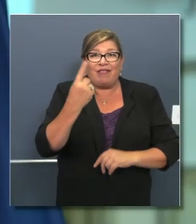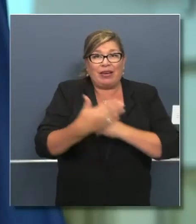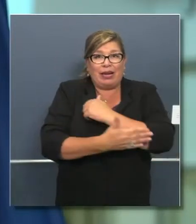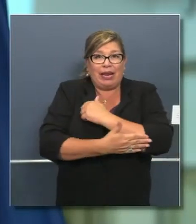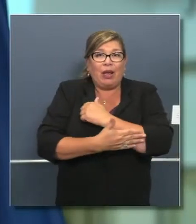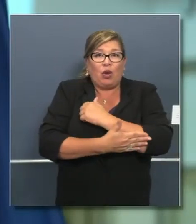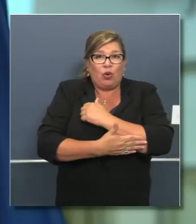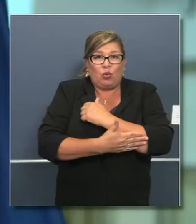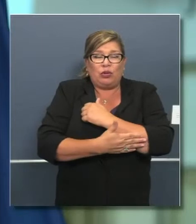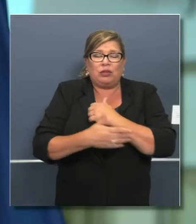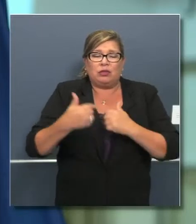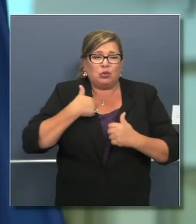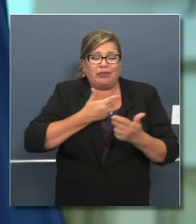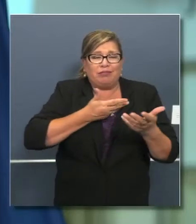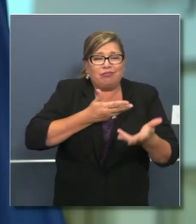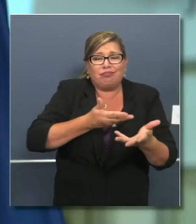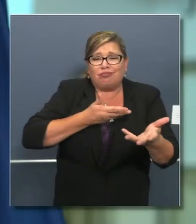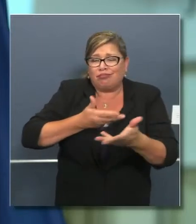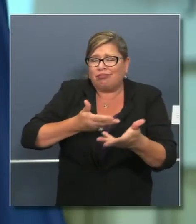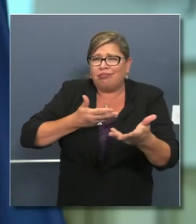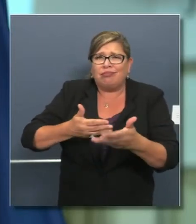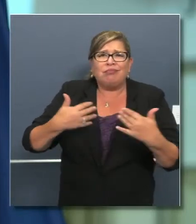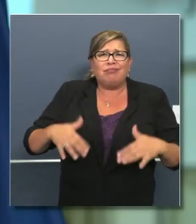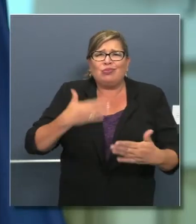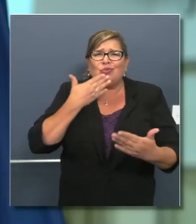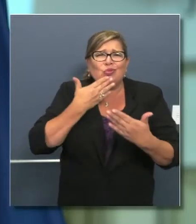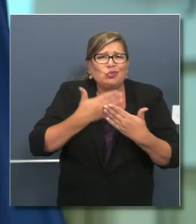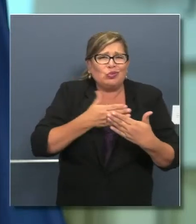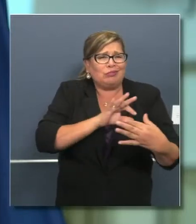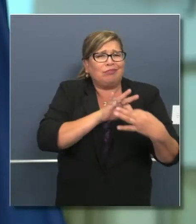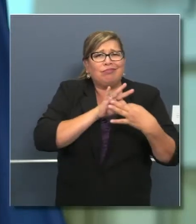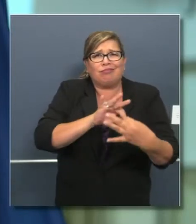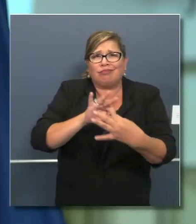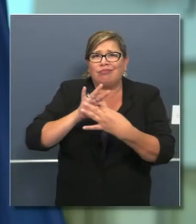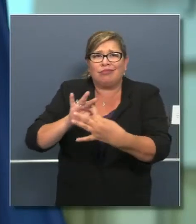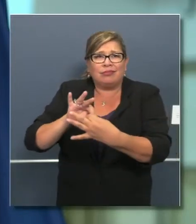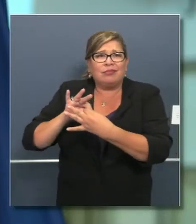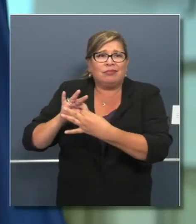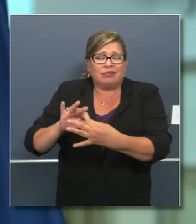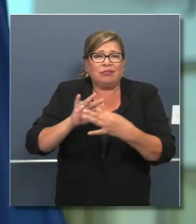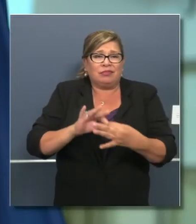been incredibly responsive all the counties are working with us and as long as we're working